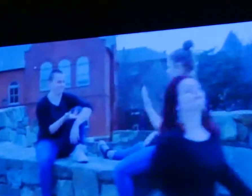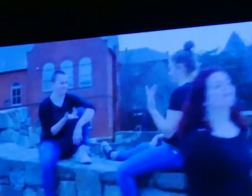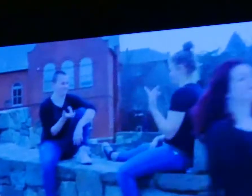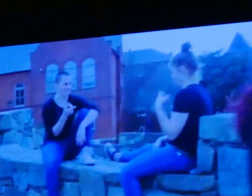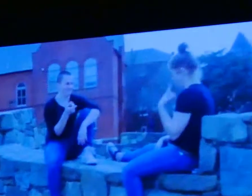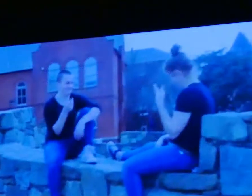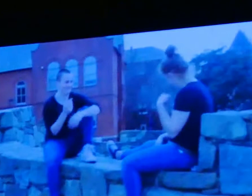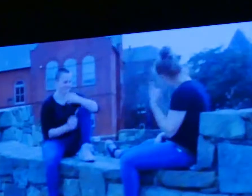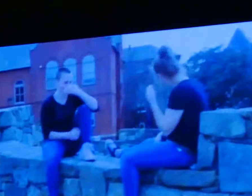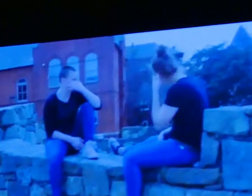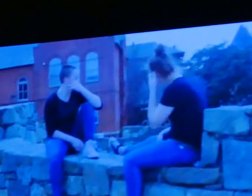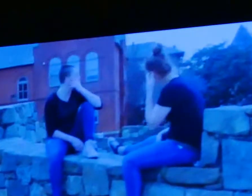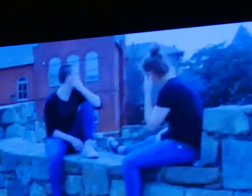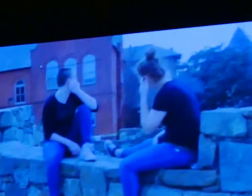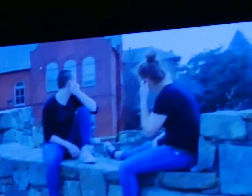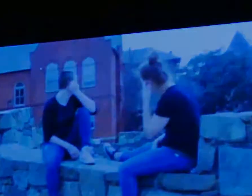What the fuck did I just see? She's crazy!